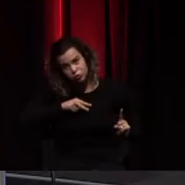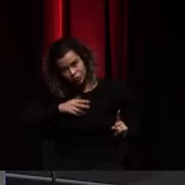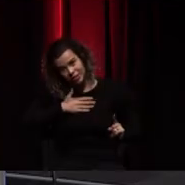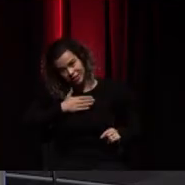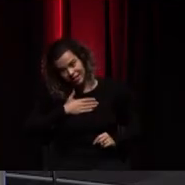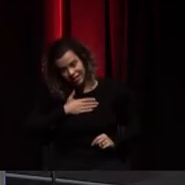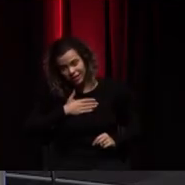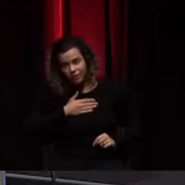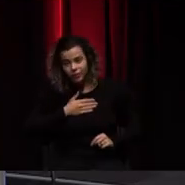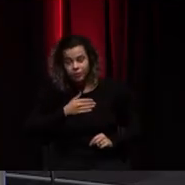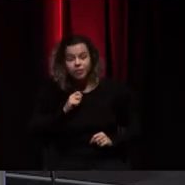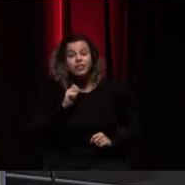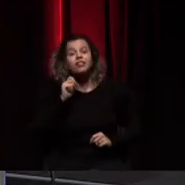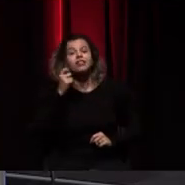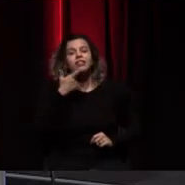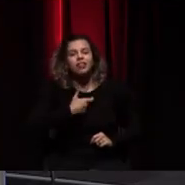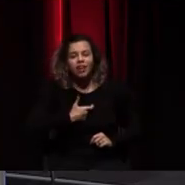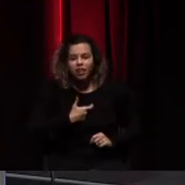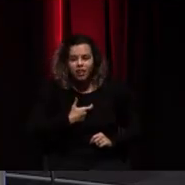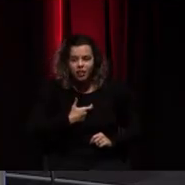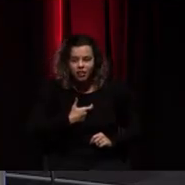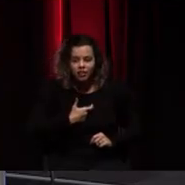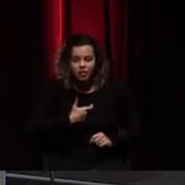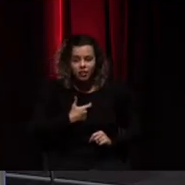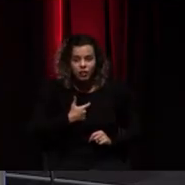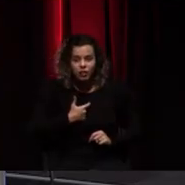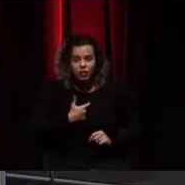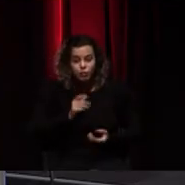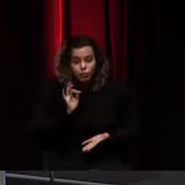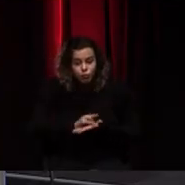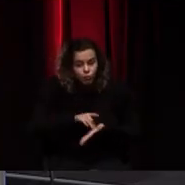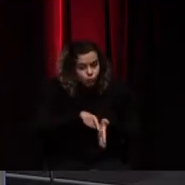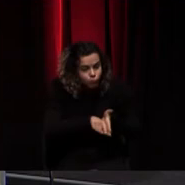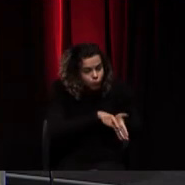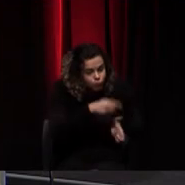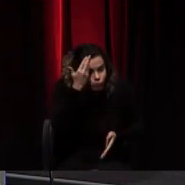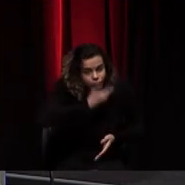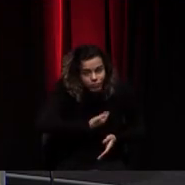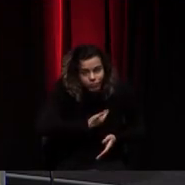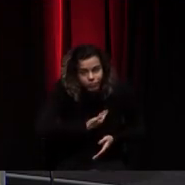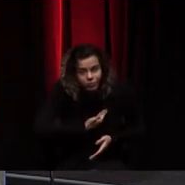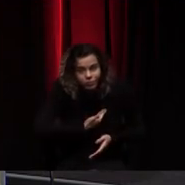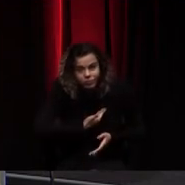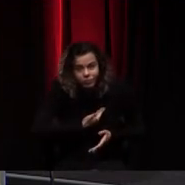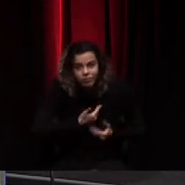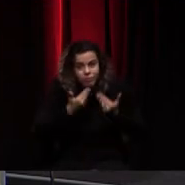the truth and seeks to be close to the facts